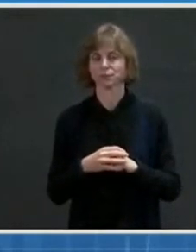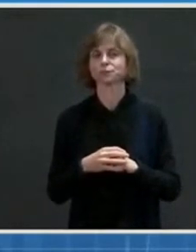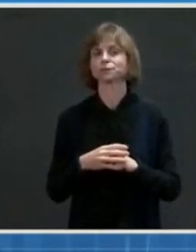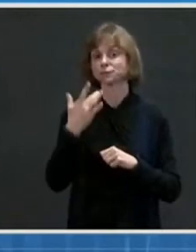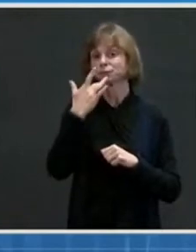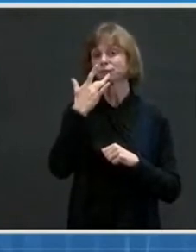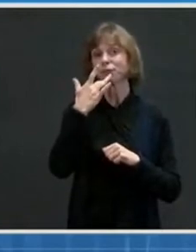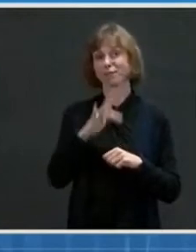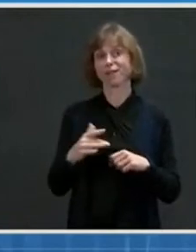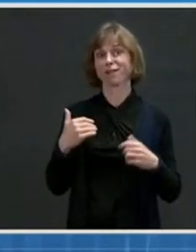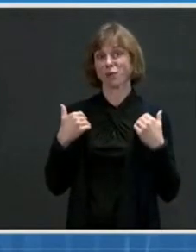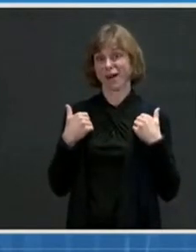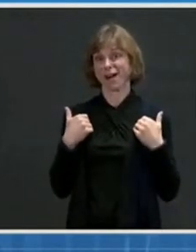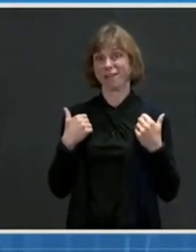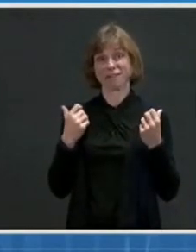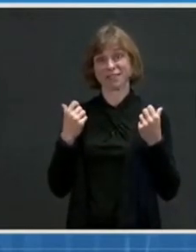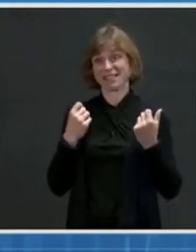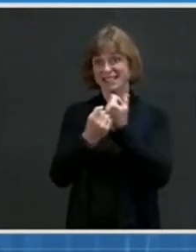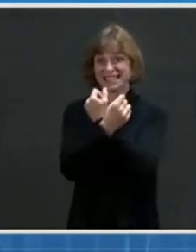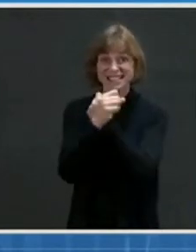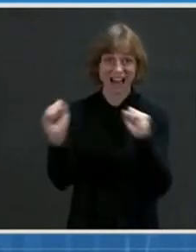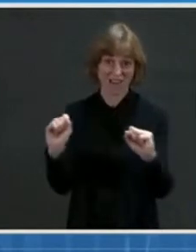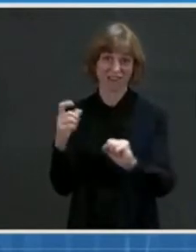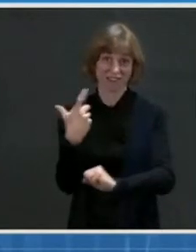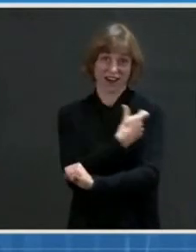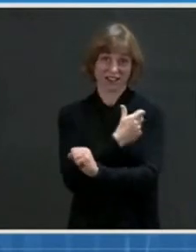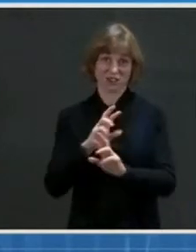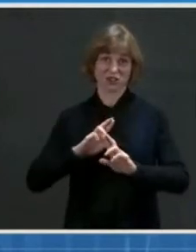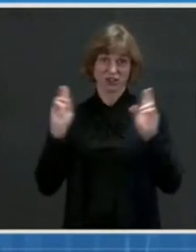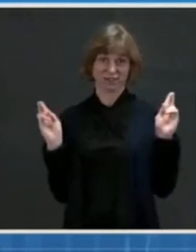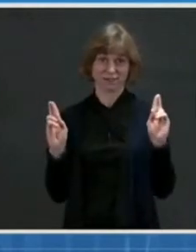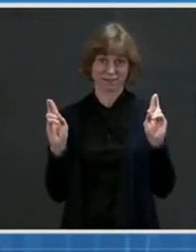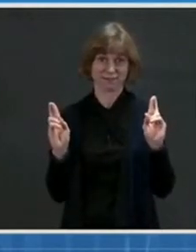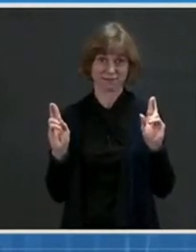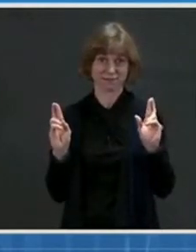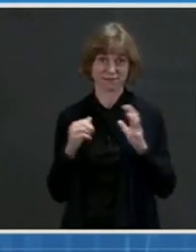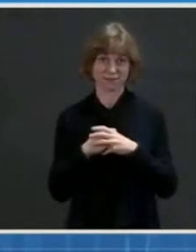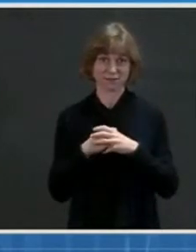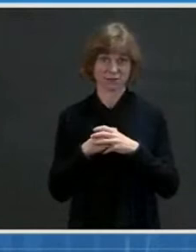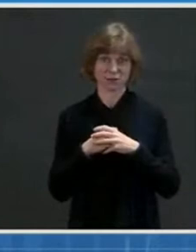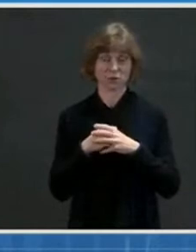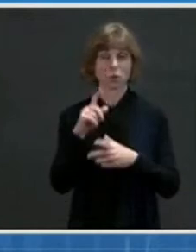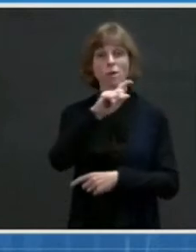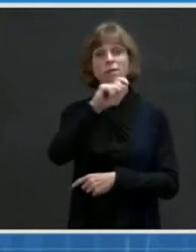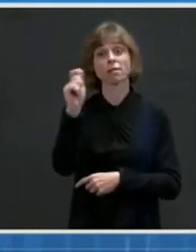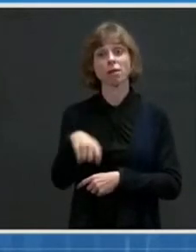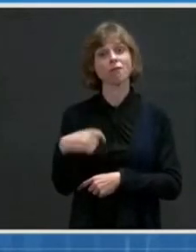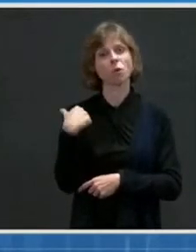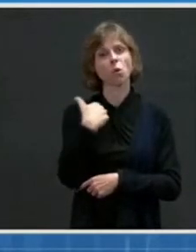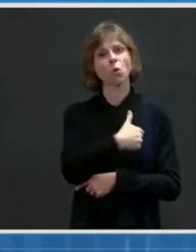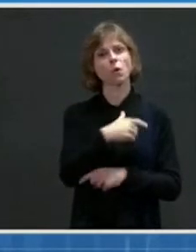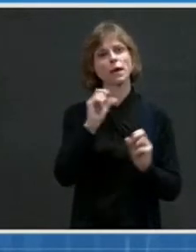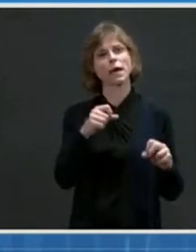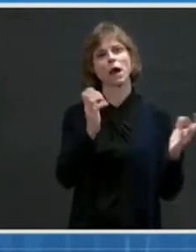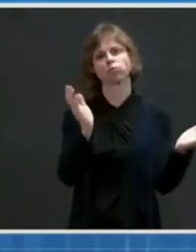BUT HAVEN'T YET DECIDED TO. WE ARE SO FORTUNATE TO HAVE HIGHLY EFFECTIVE VACCINES AND